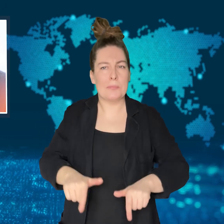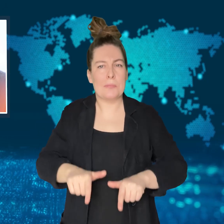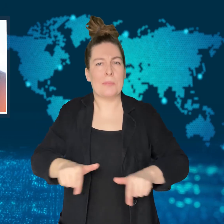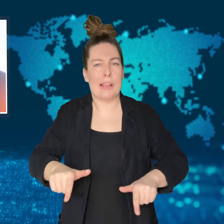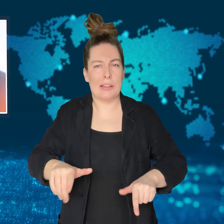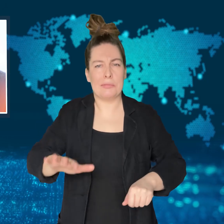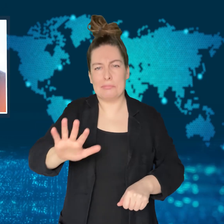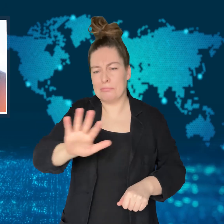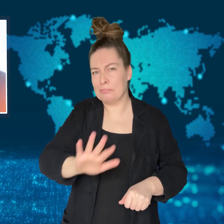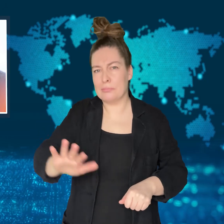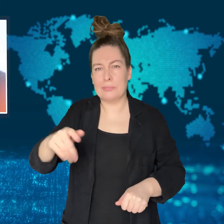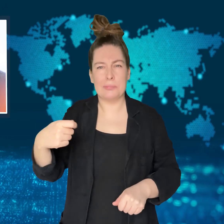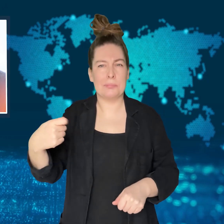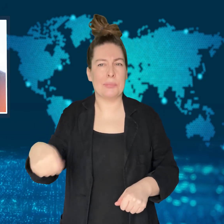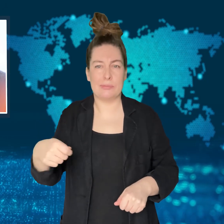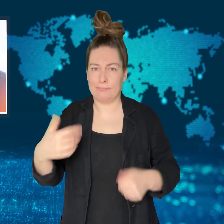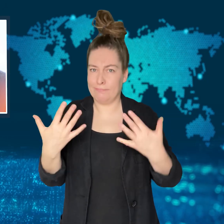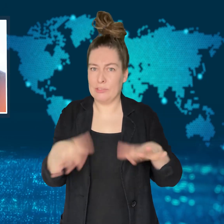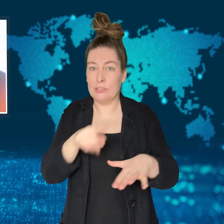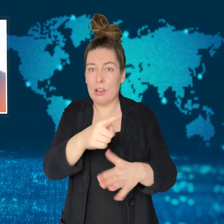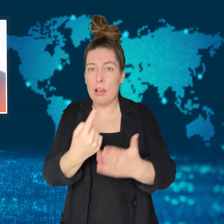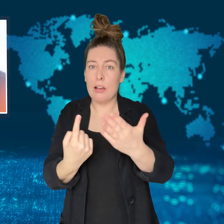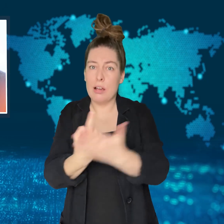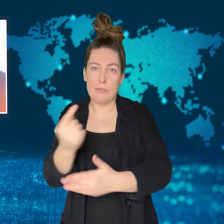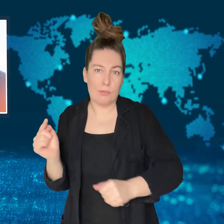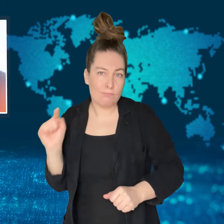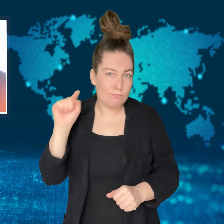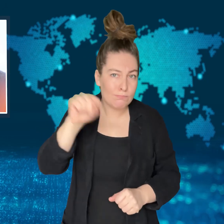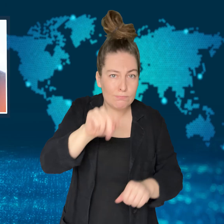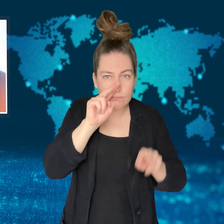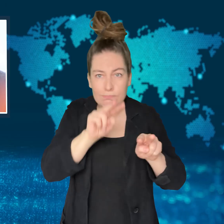the regional president went to visit the scene.